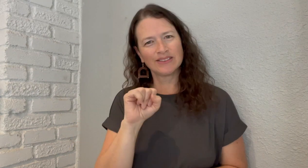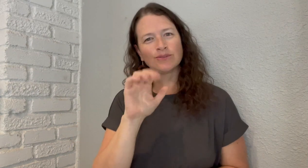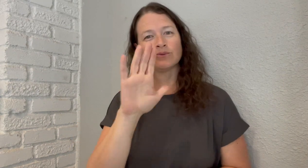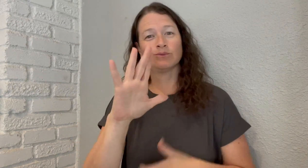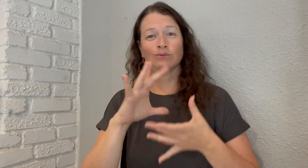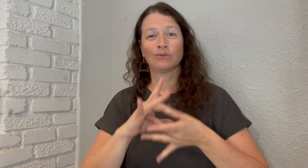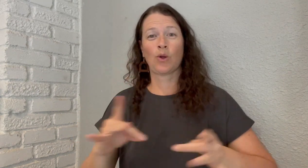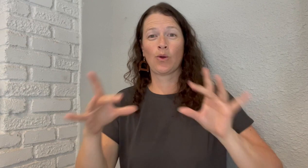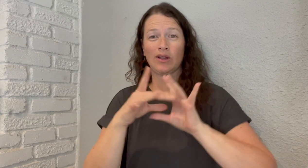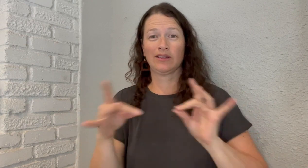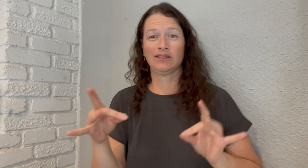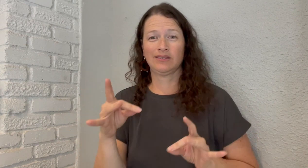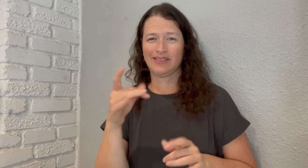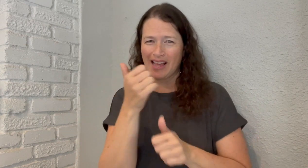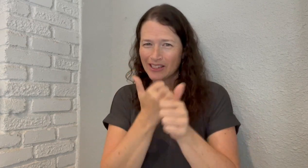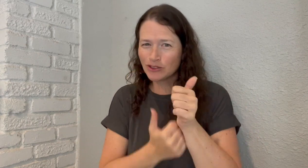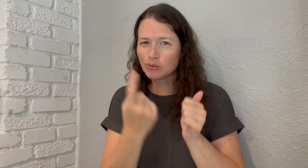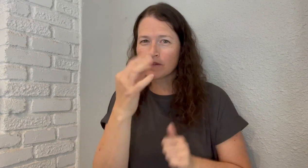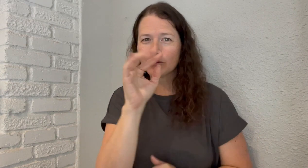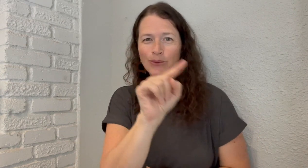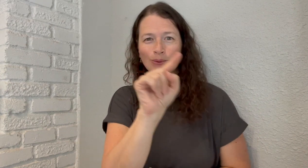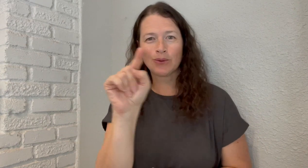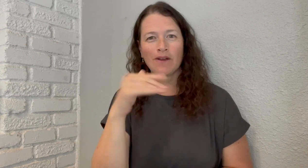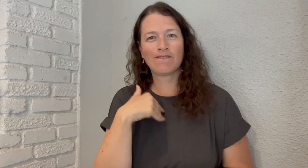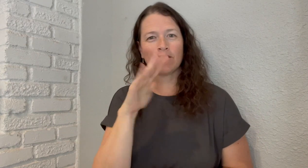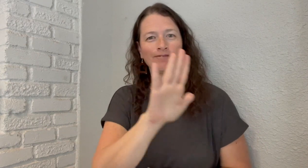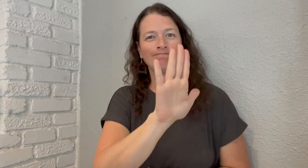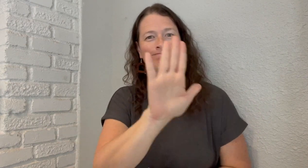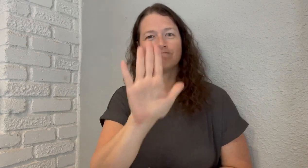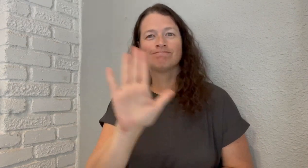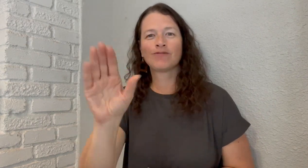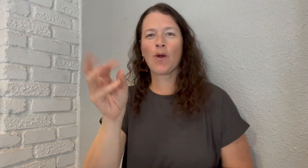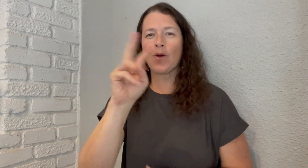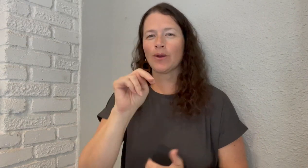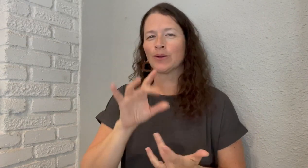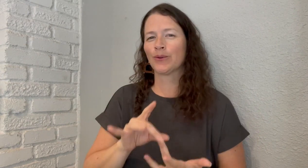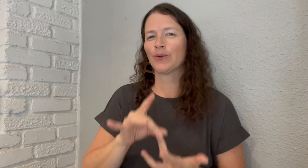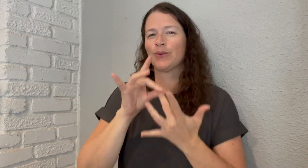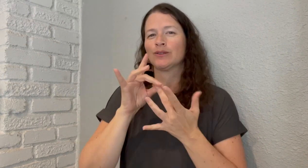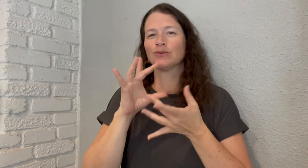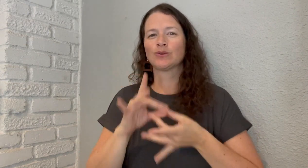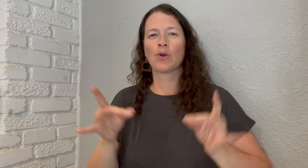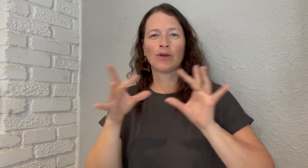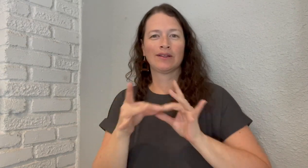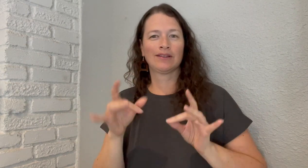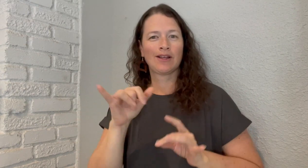Remember, your life is your story. Each one of you has your